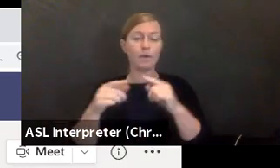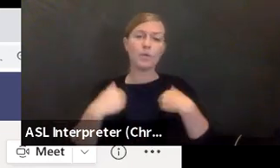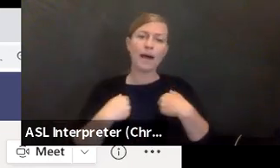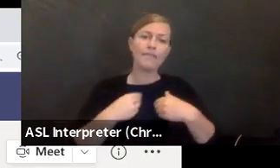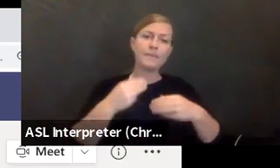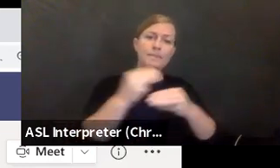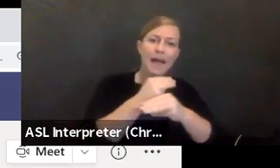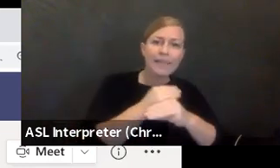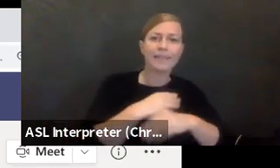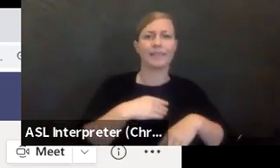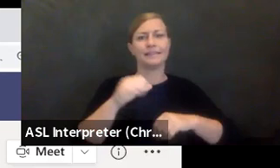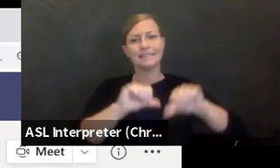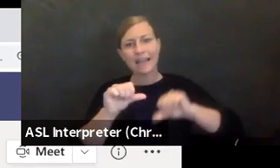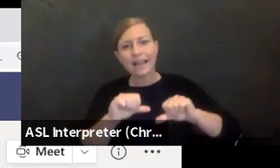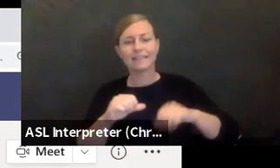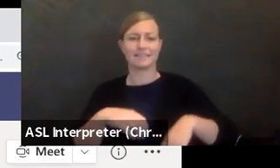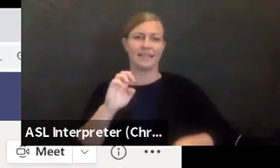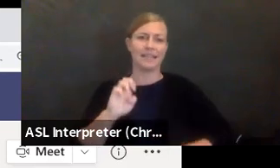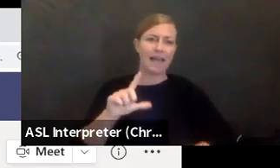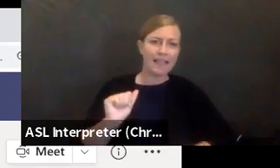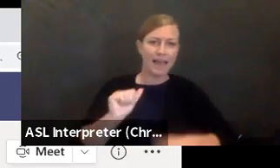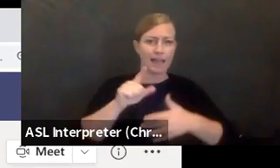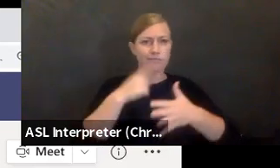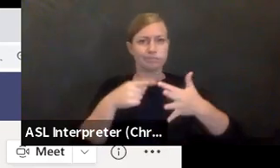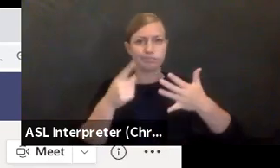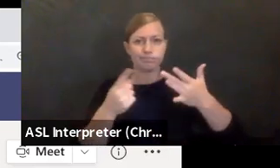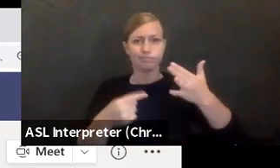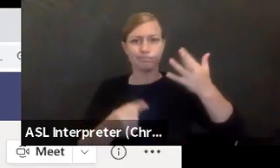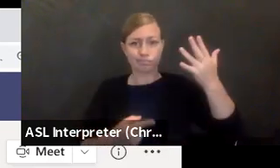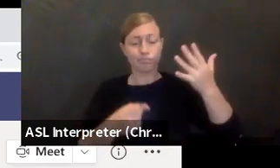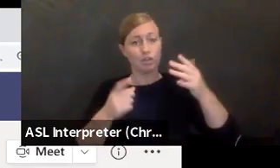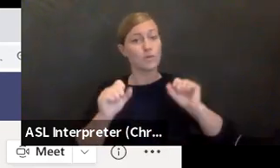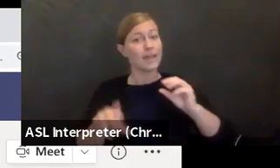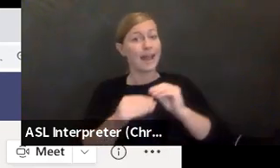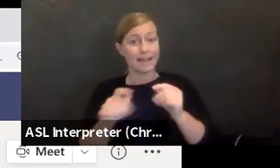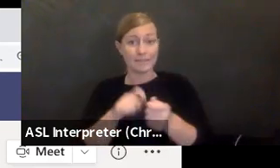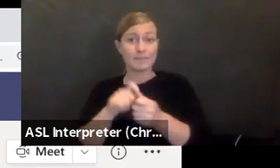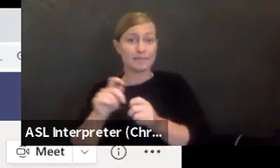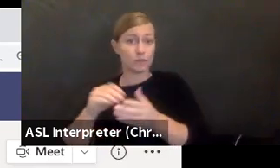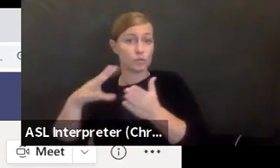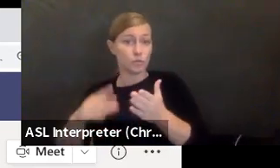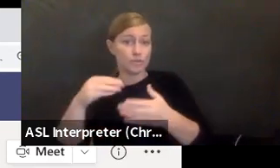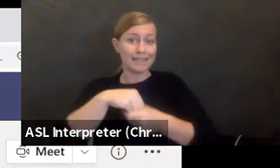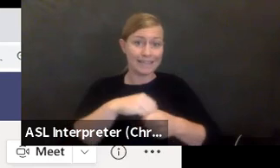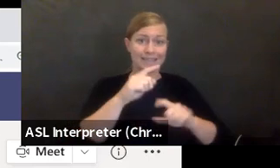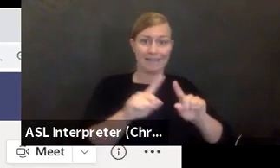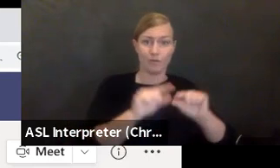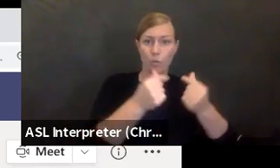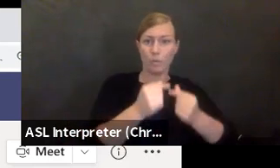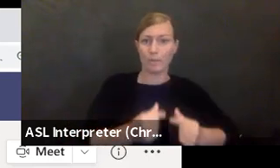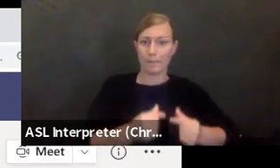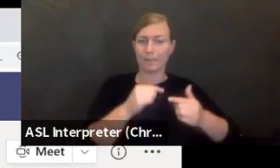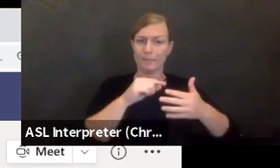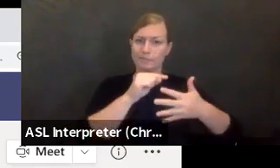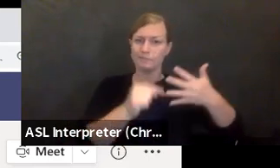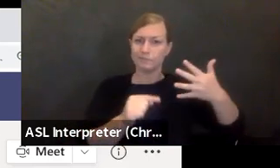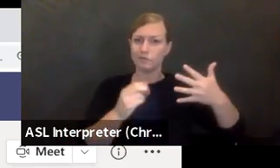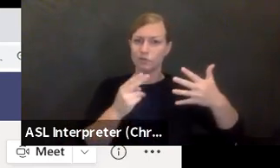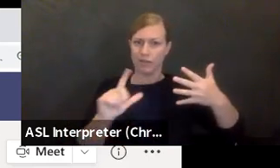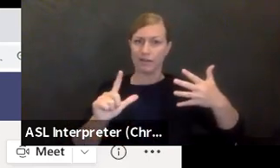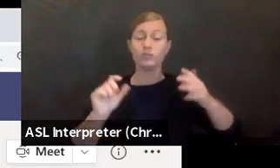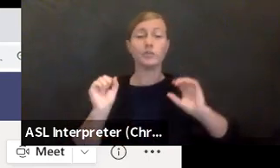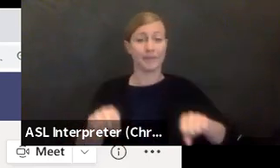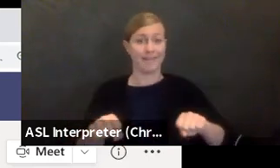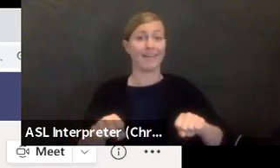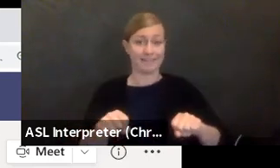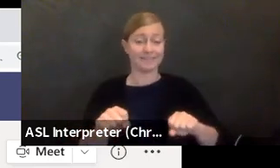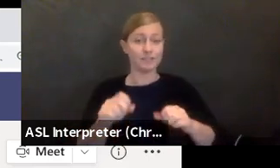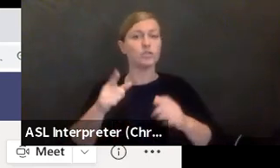In this line I get the option to manage the team.